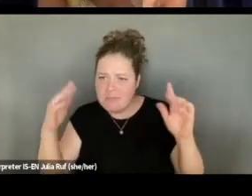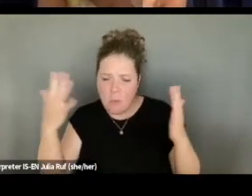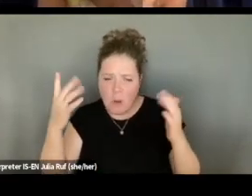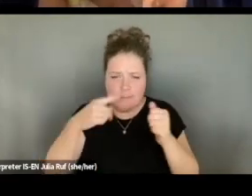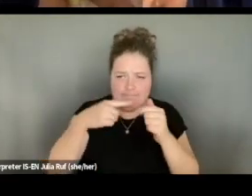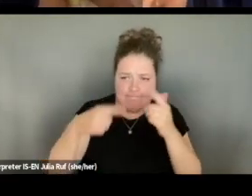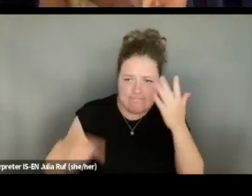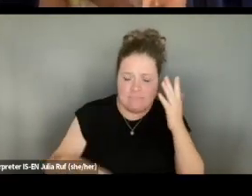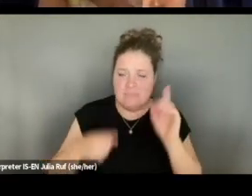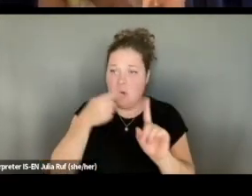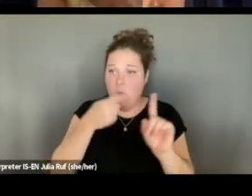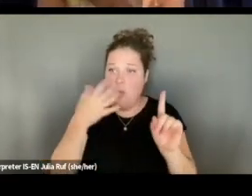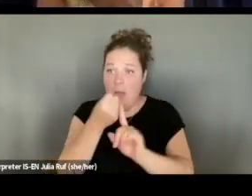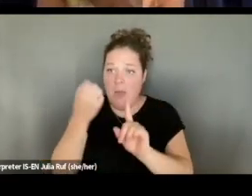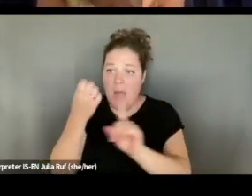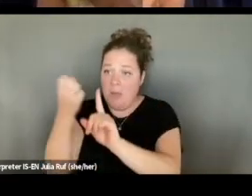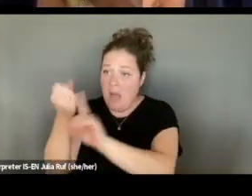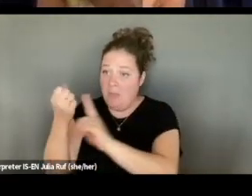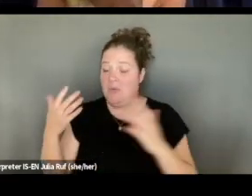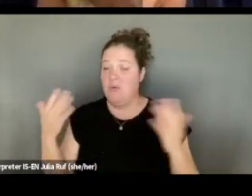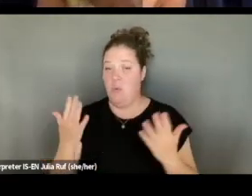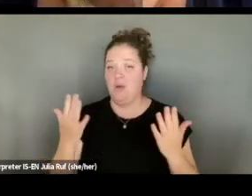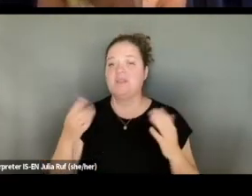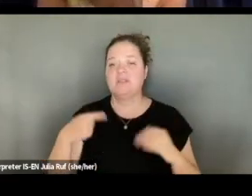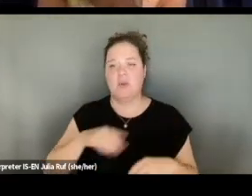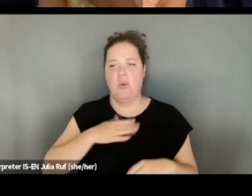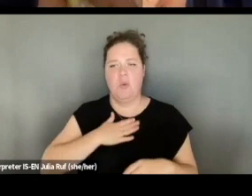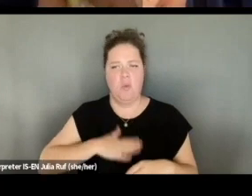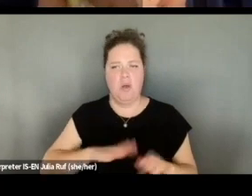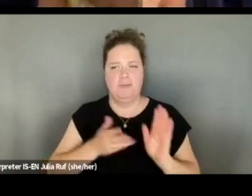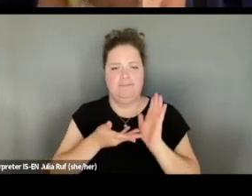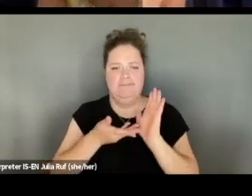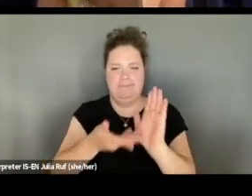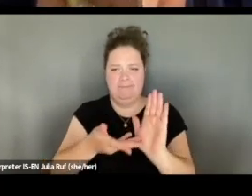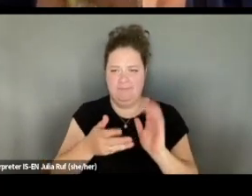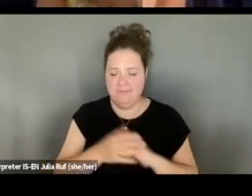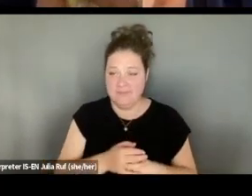been working with this for quite a long time, so we are eager to present